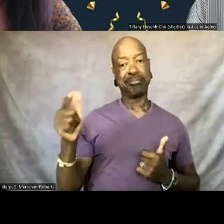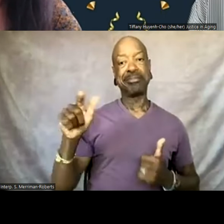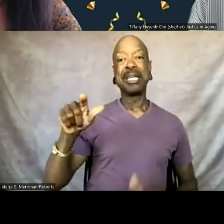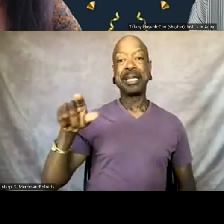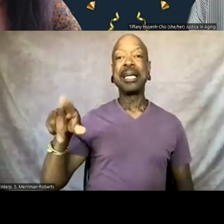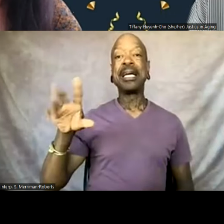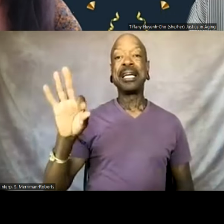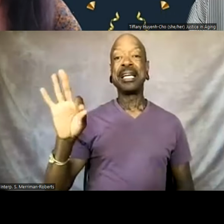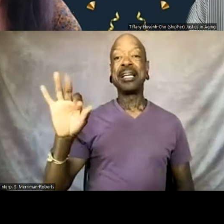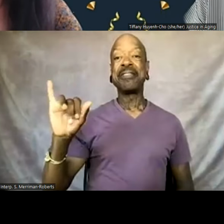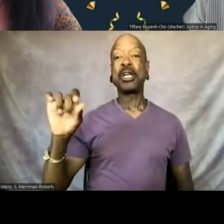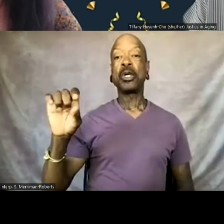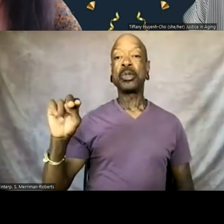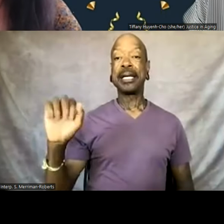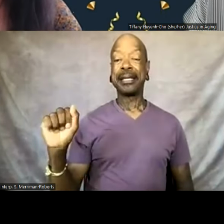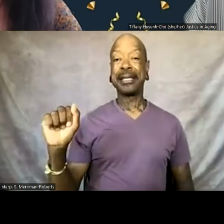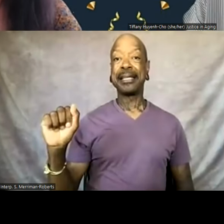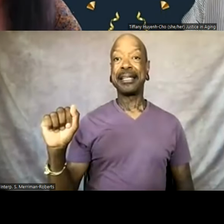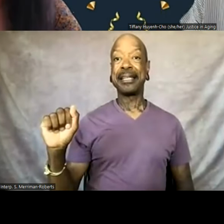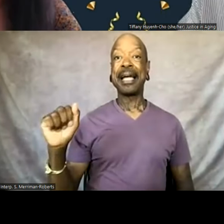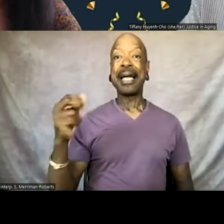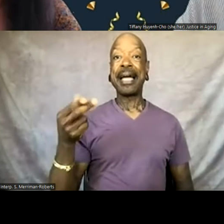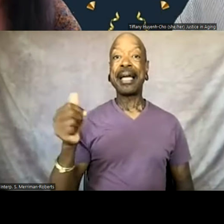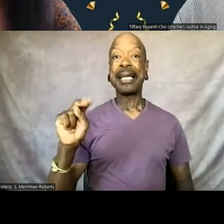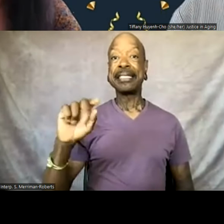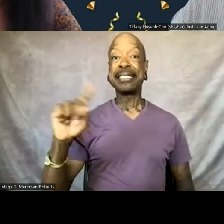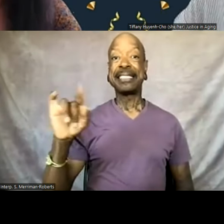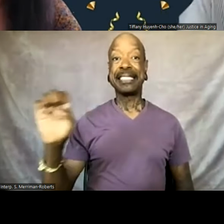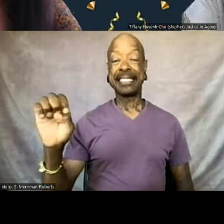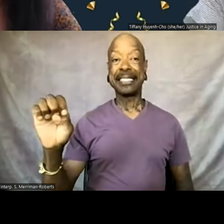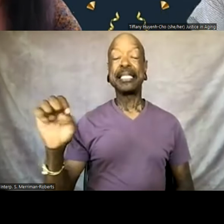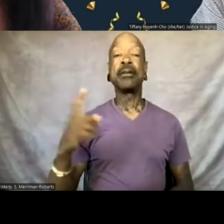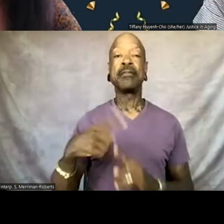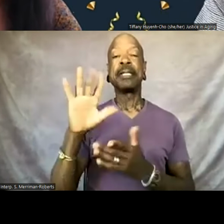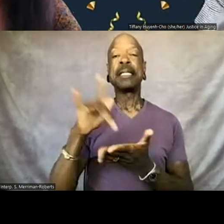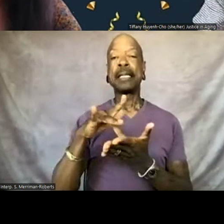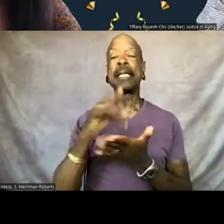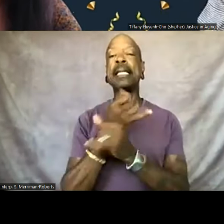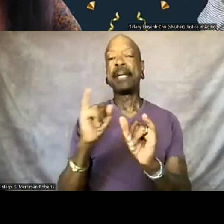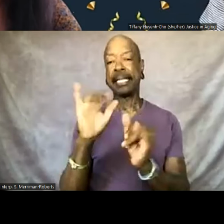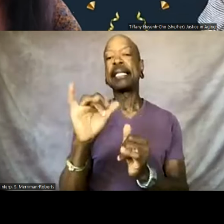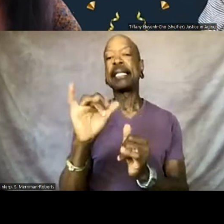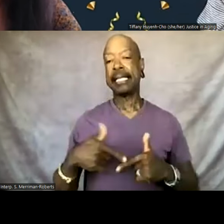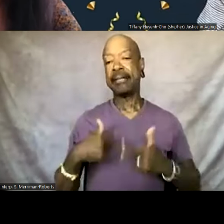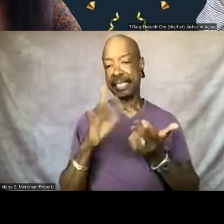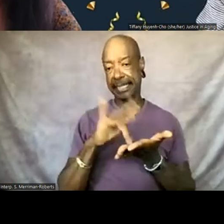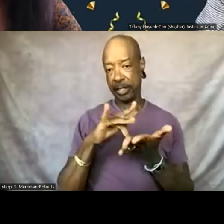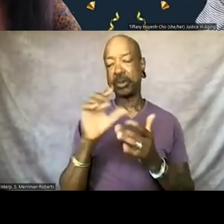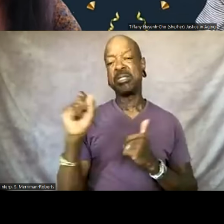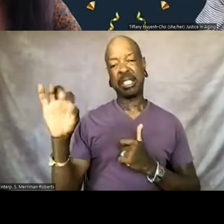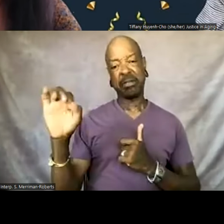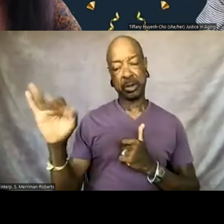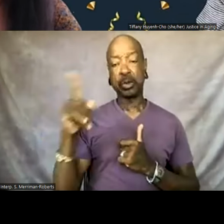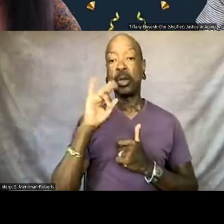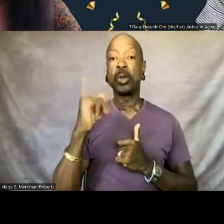All right. So we will keep talking and celebrating. But I want to turn it over to Fiona Hinze from independent